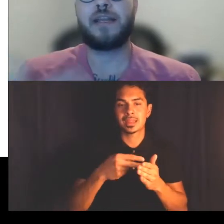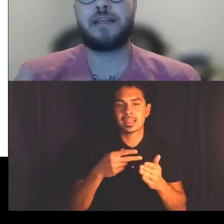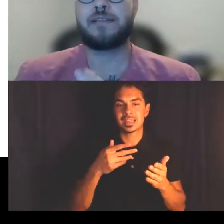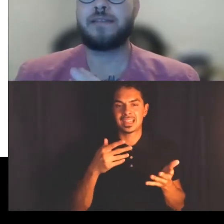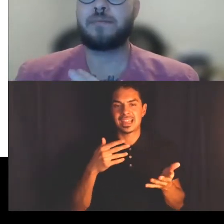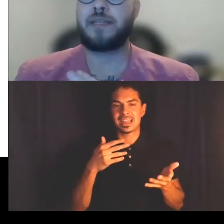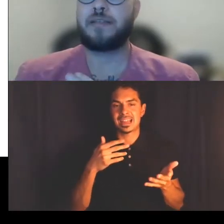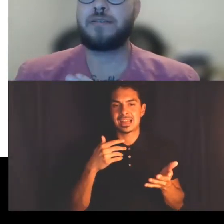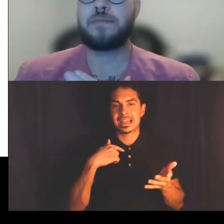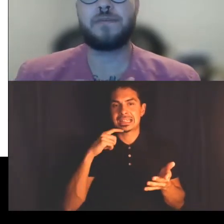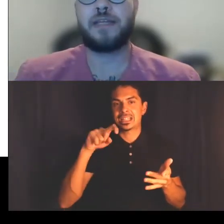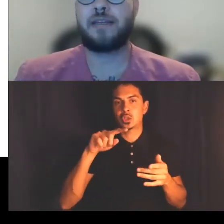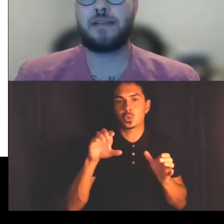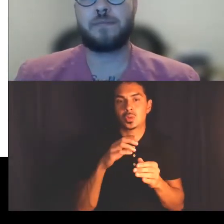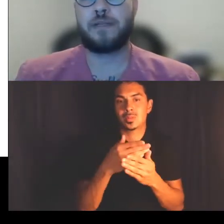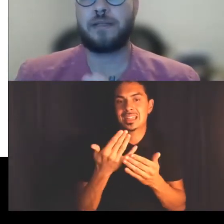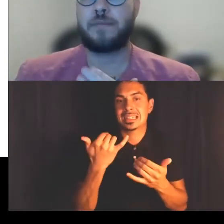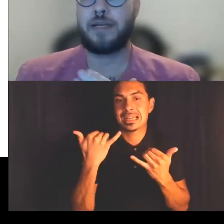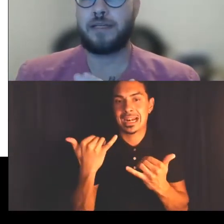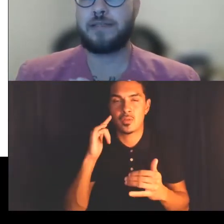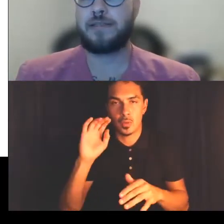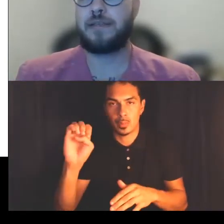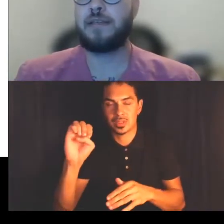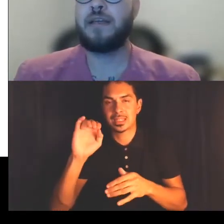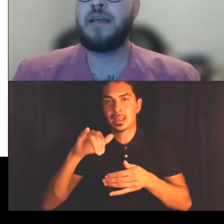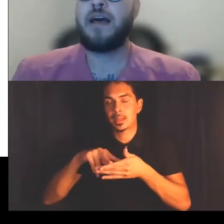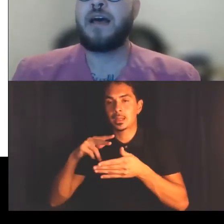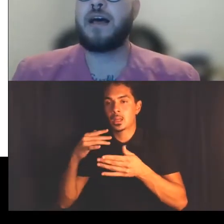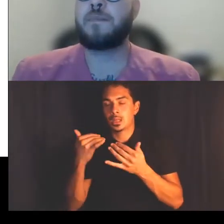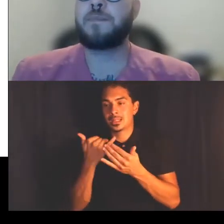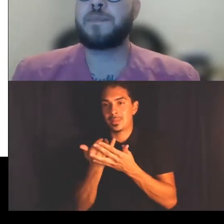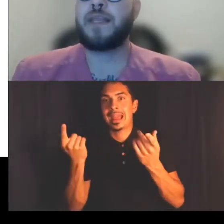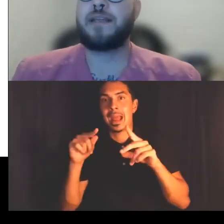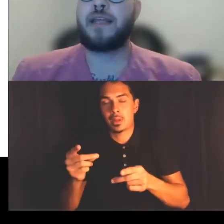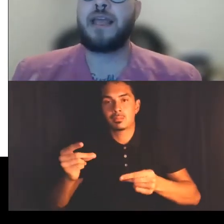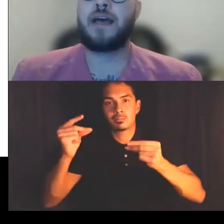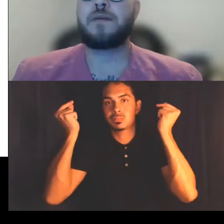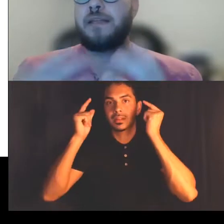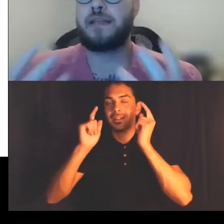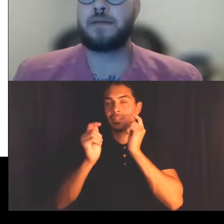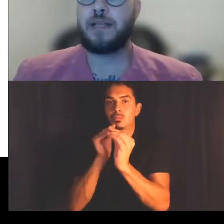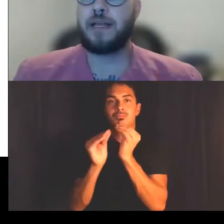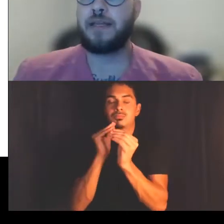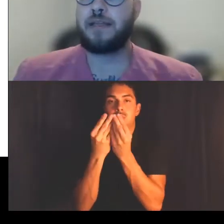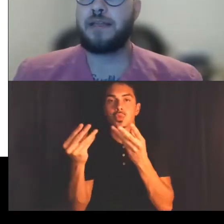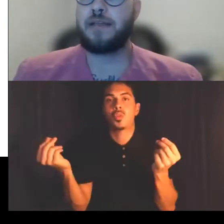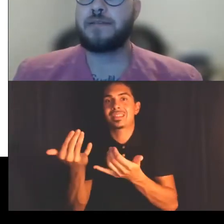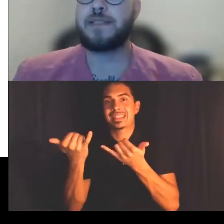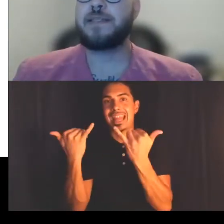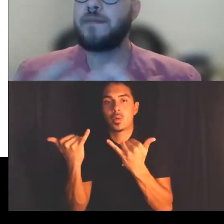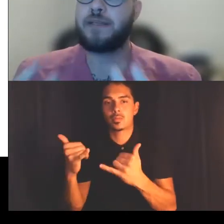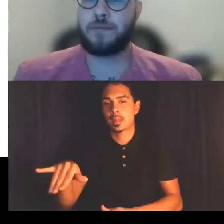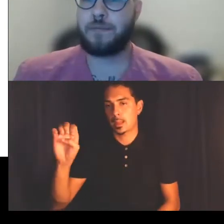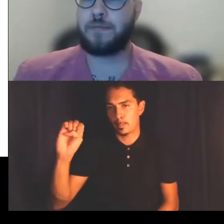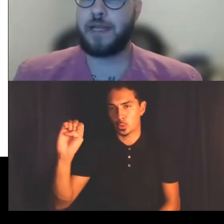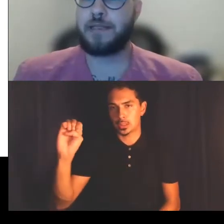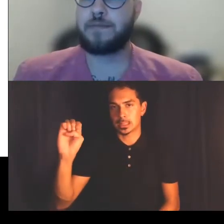and I need something to prevent an unwanted pregnancy, and then how can that apply in specific ways